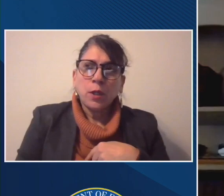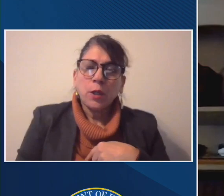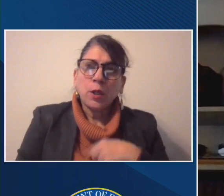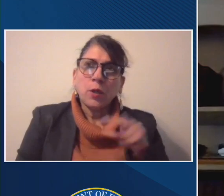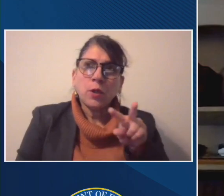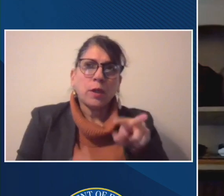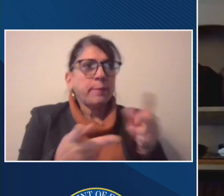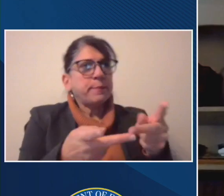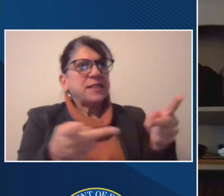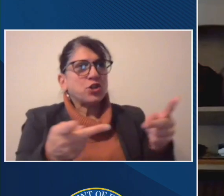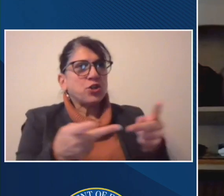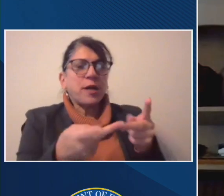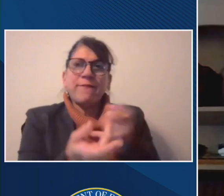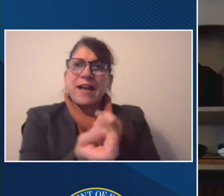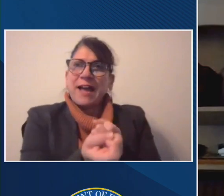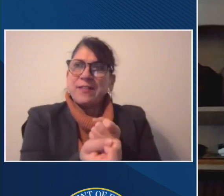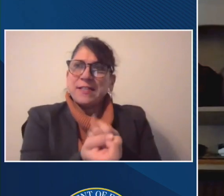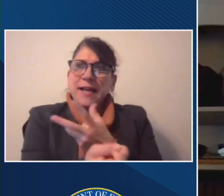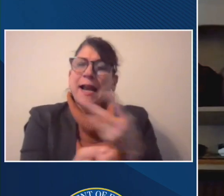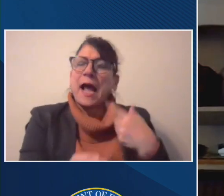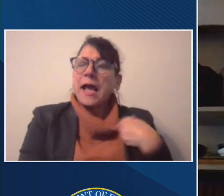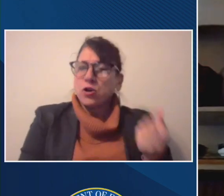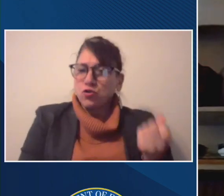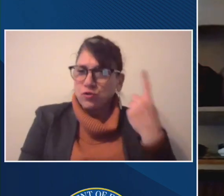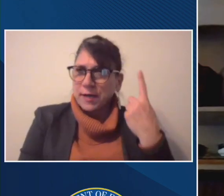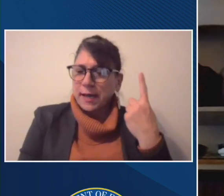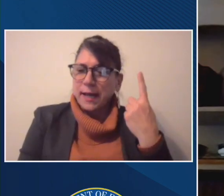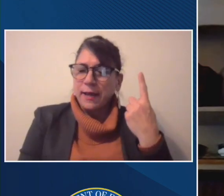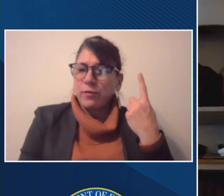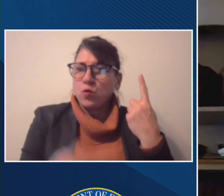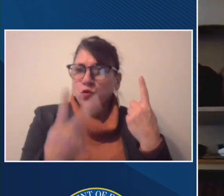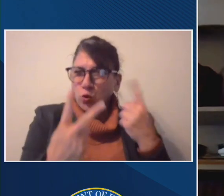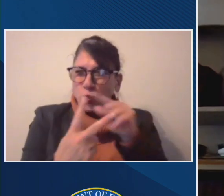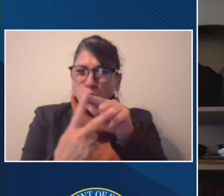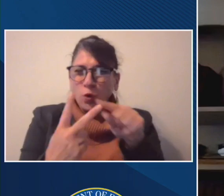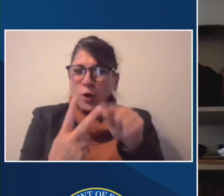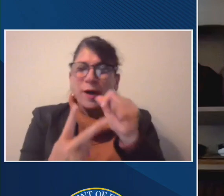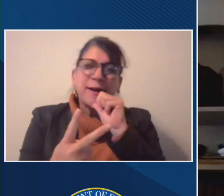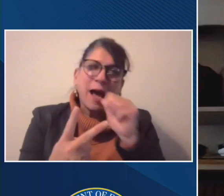And, you know, I do understand that those two are not necessarily, you know, wholly